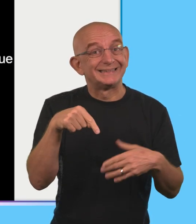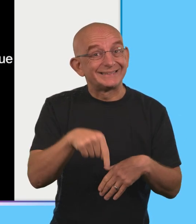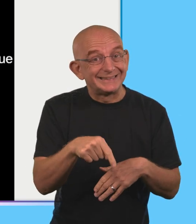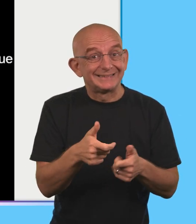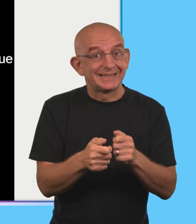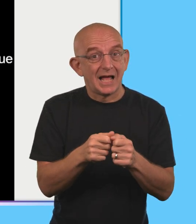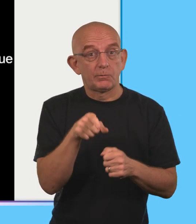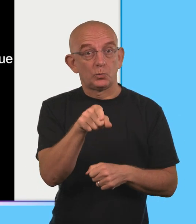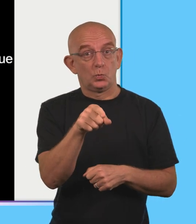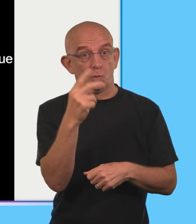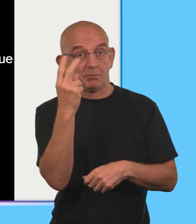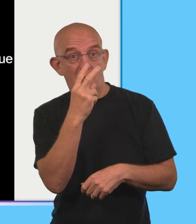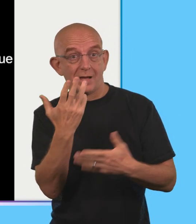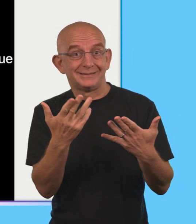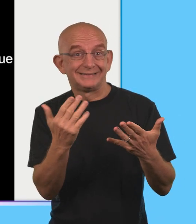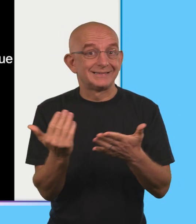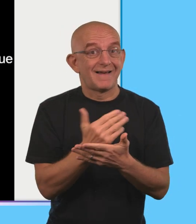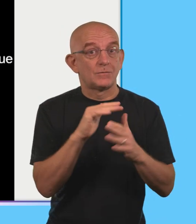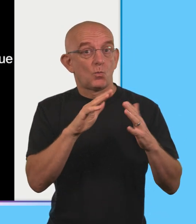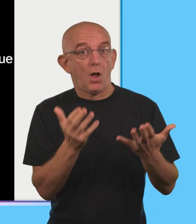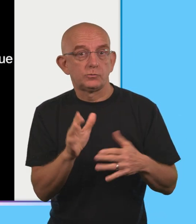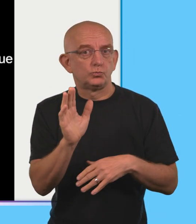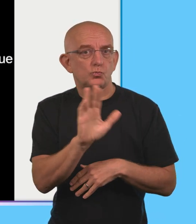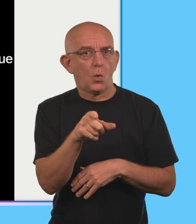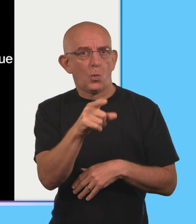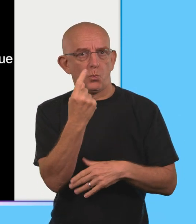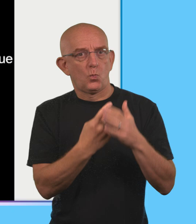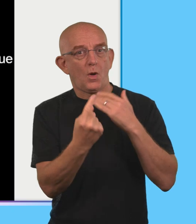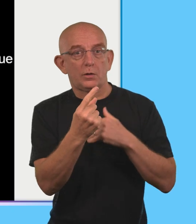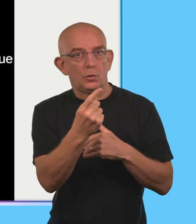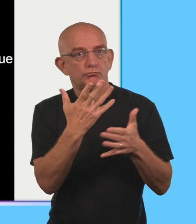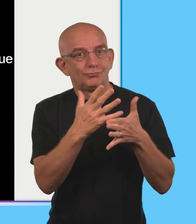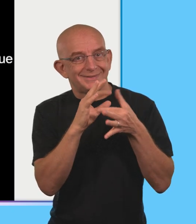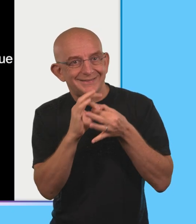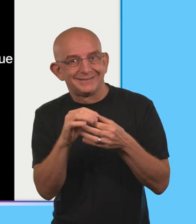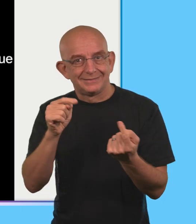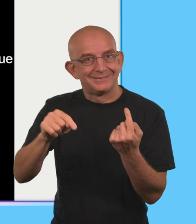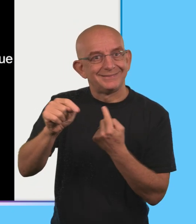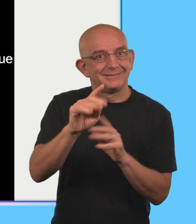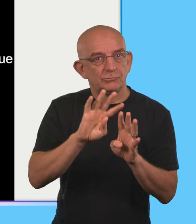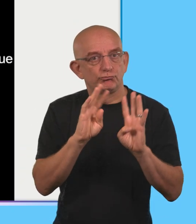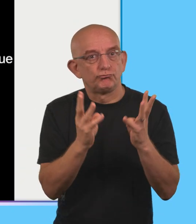Well, in this game you are a blind person saving the world, but you're not the main hero. You're just part of a group of heroes,